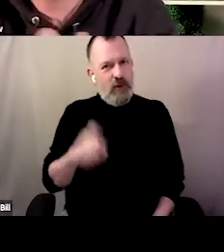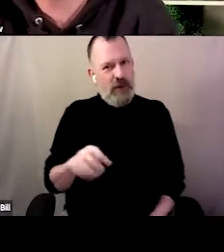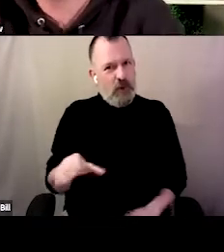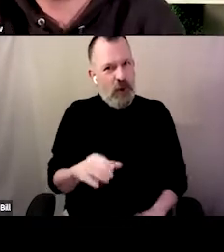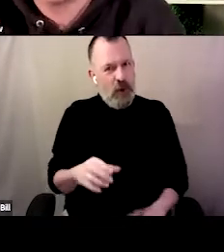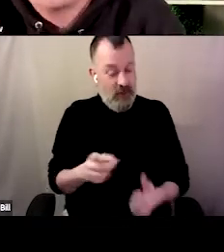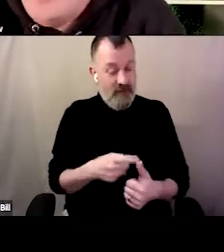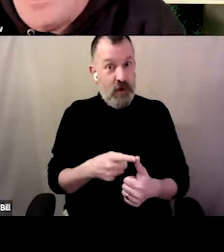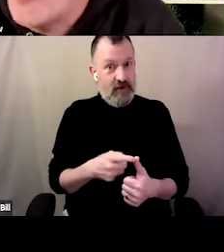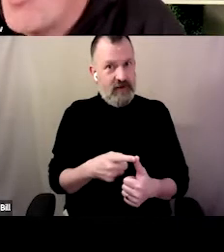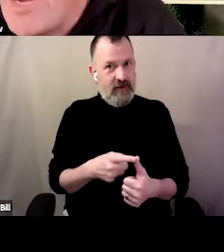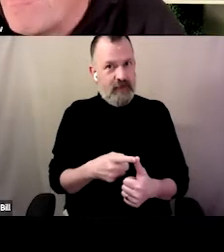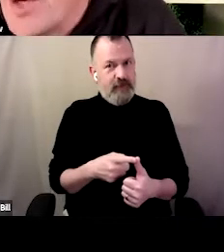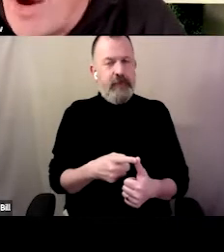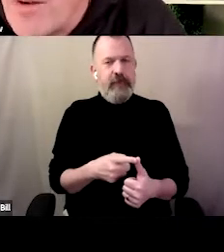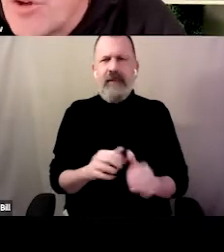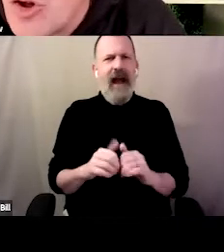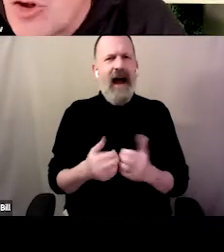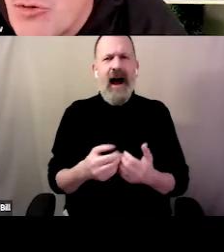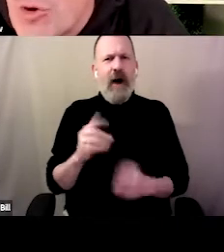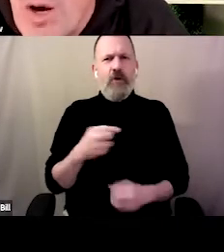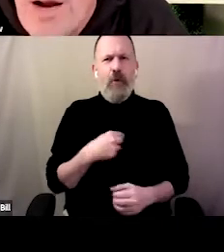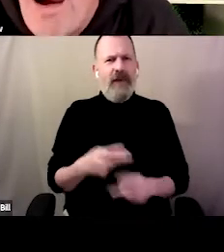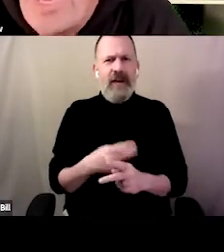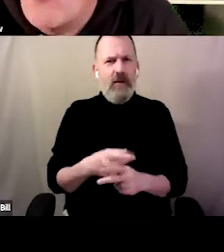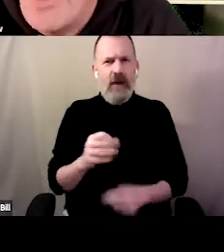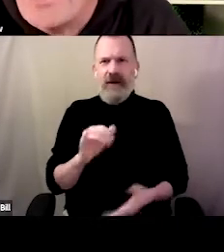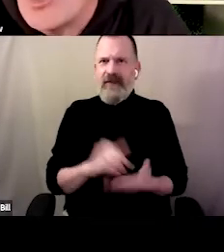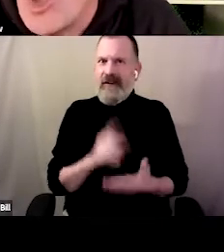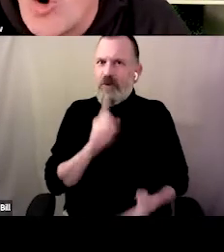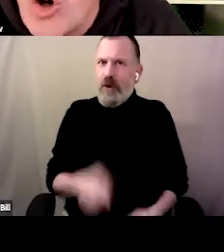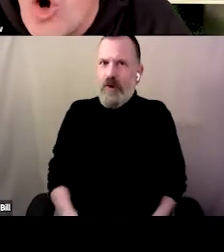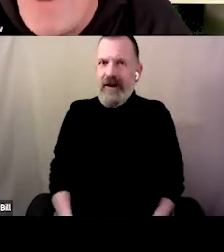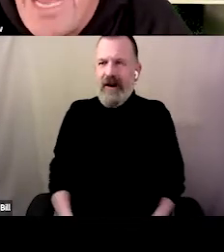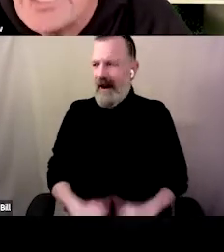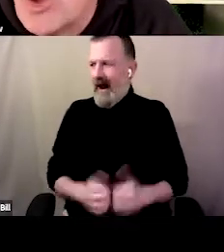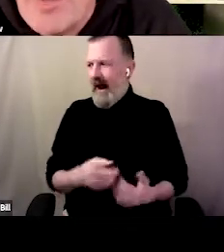CalebBarlow: How do I figure out. If this is true, how do I go, go back and look at